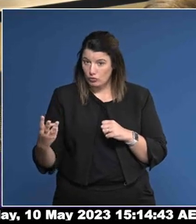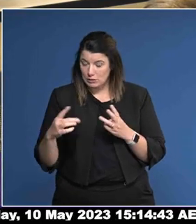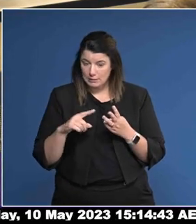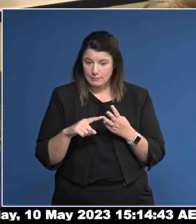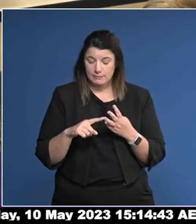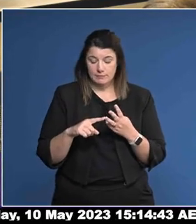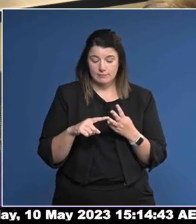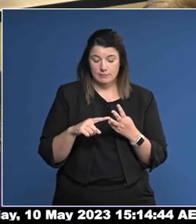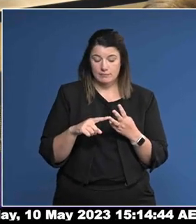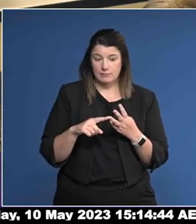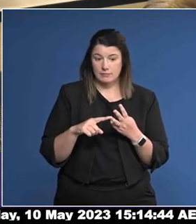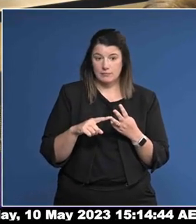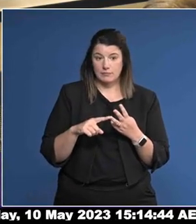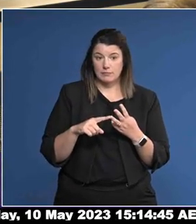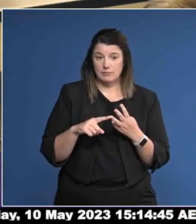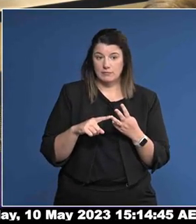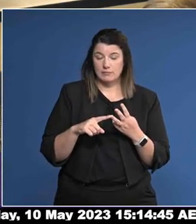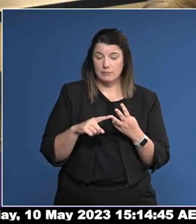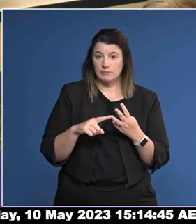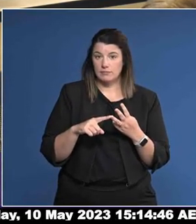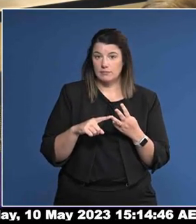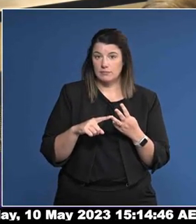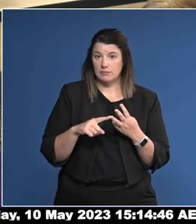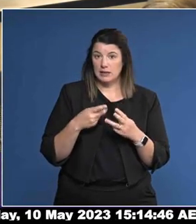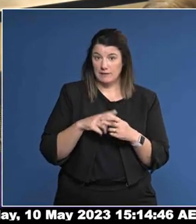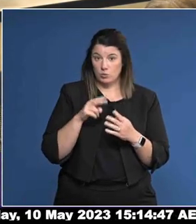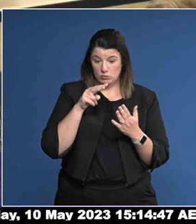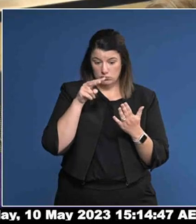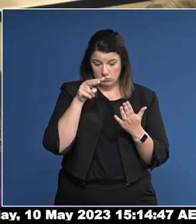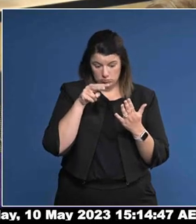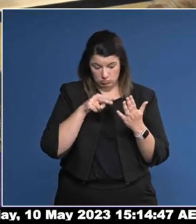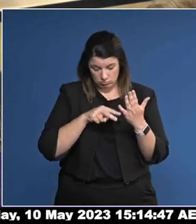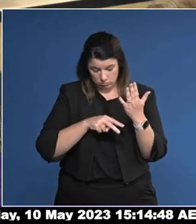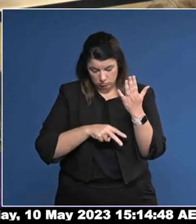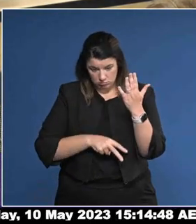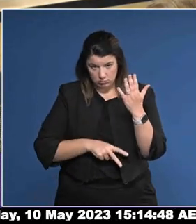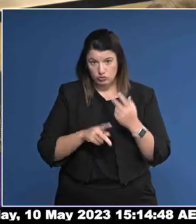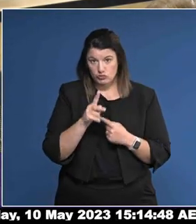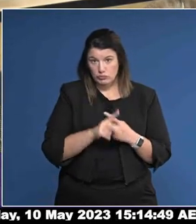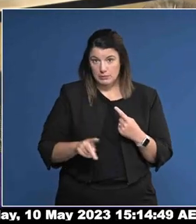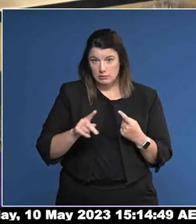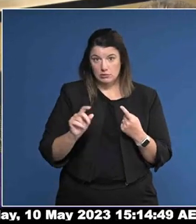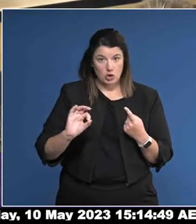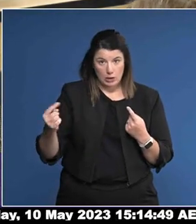And if one goes through this document, there are repeated non-attendances. You're aware of that, aren't you?